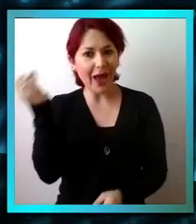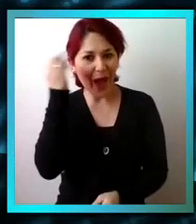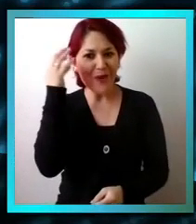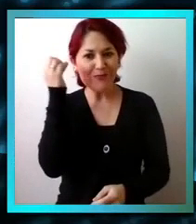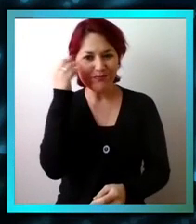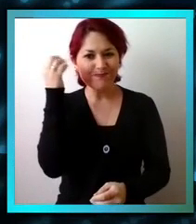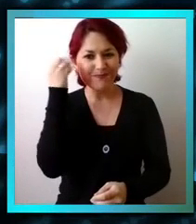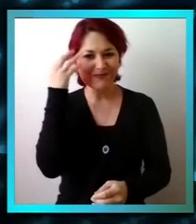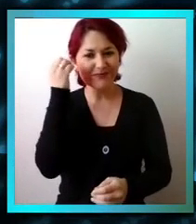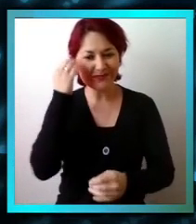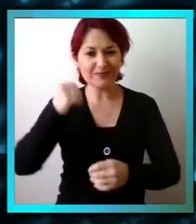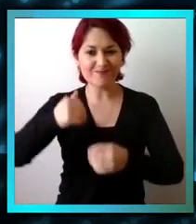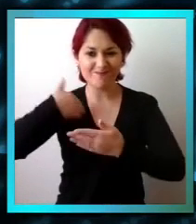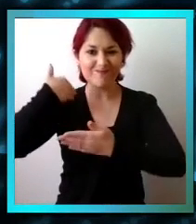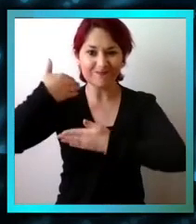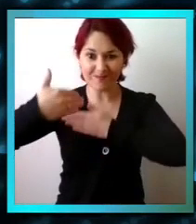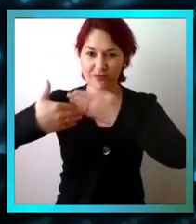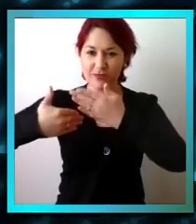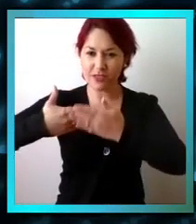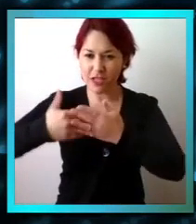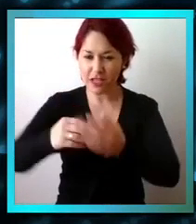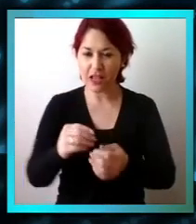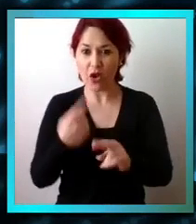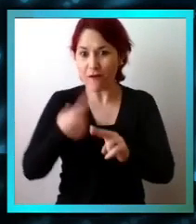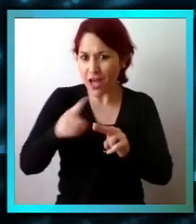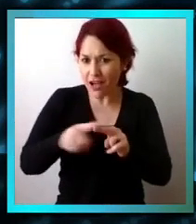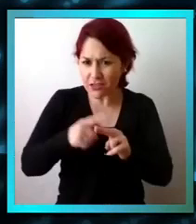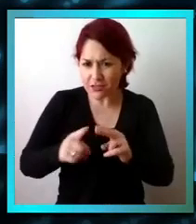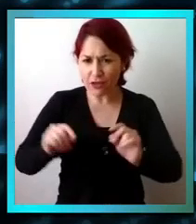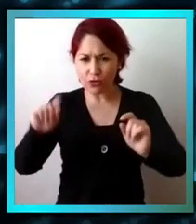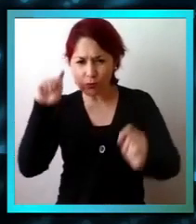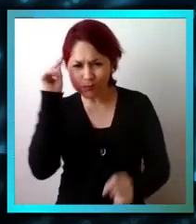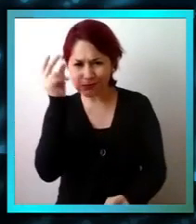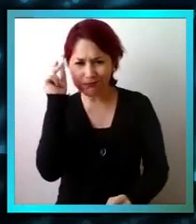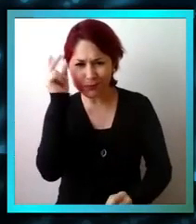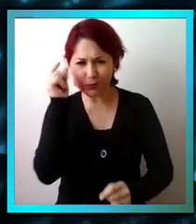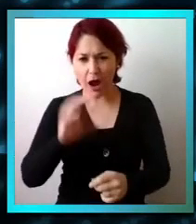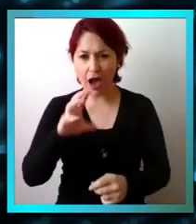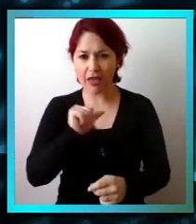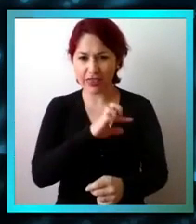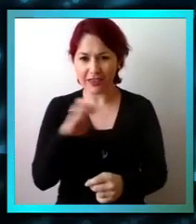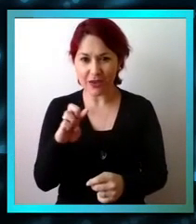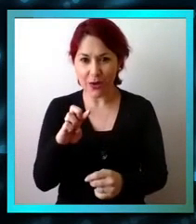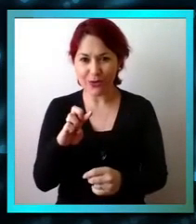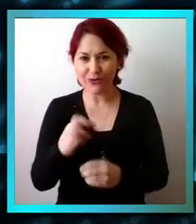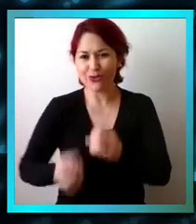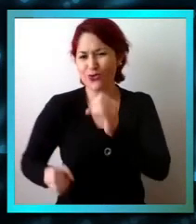and they're able to attack even very well protected organizations like banks governments